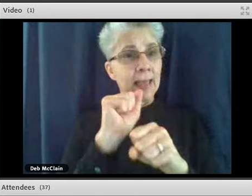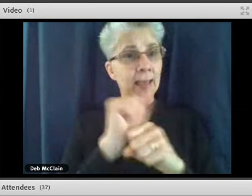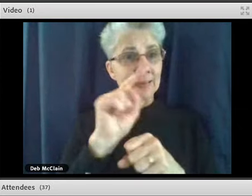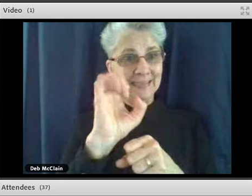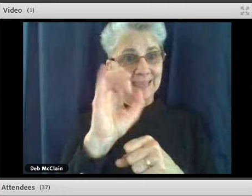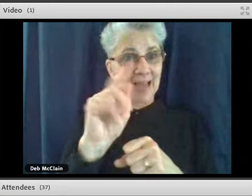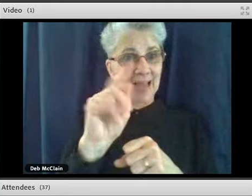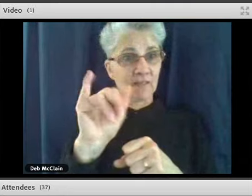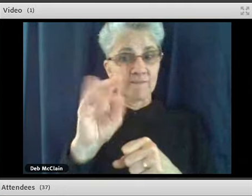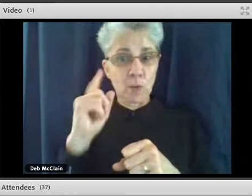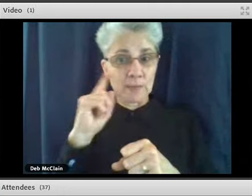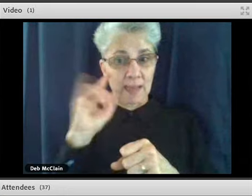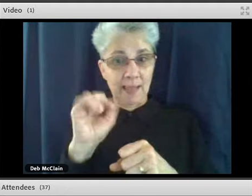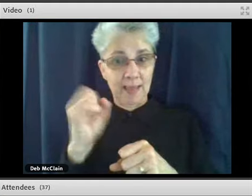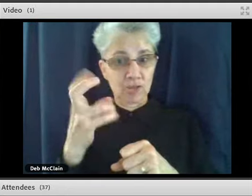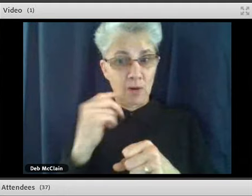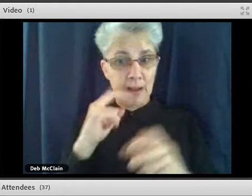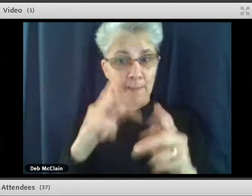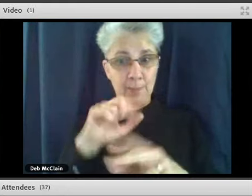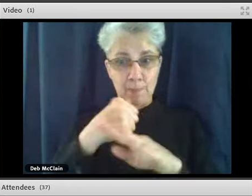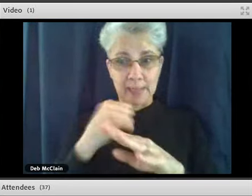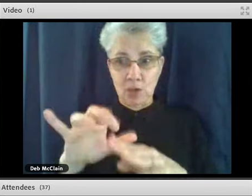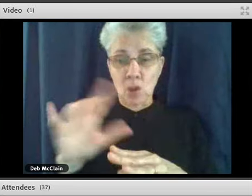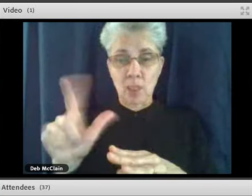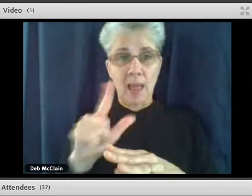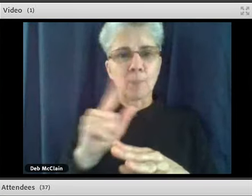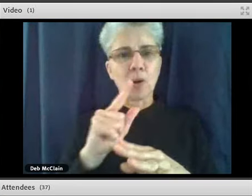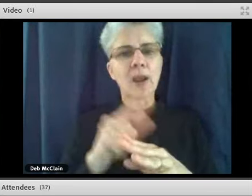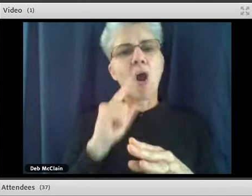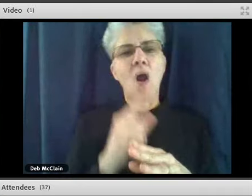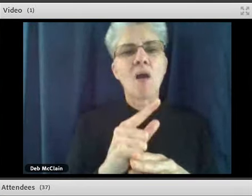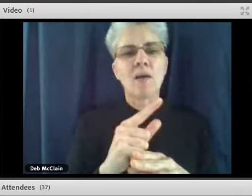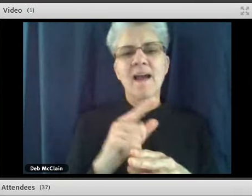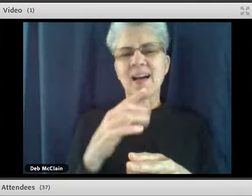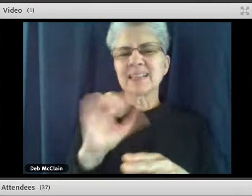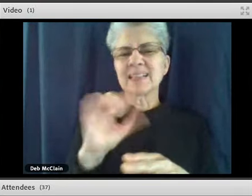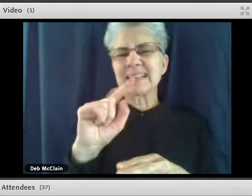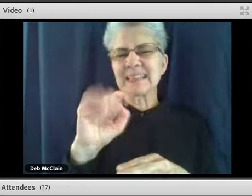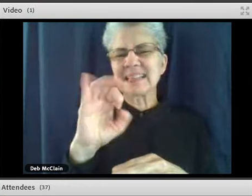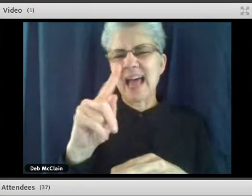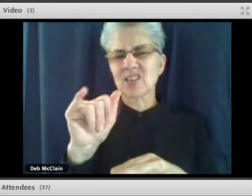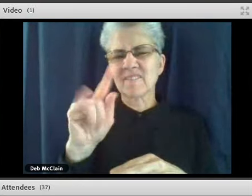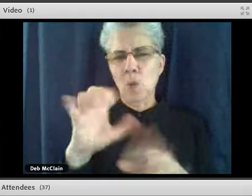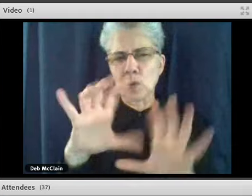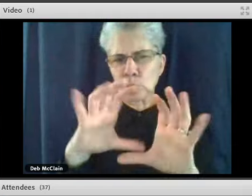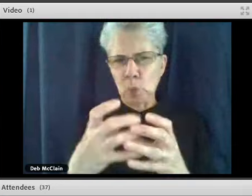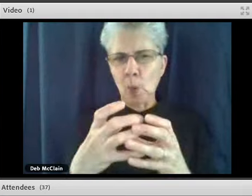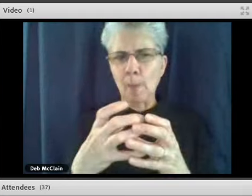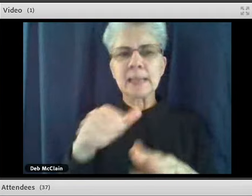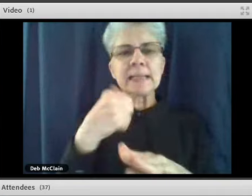And then, a task force. It sounds like Sharon has people in place at her library that are kind of an informal task force.